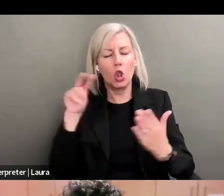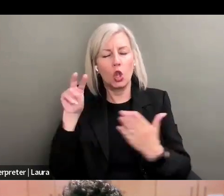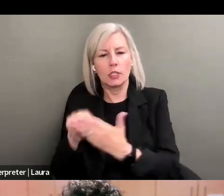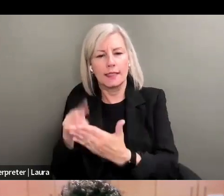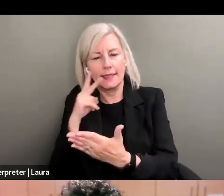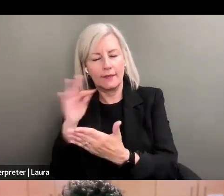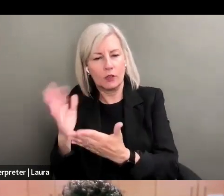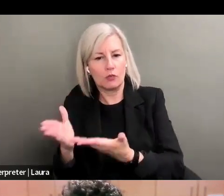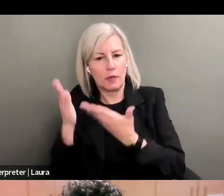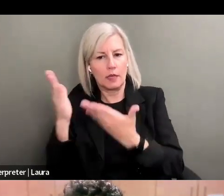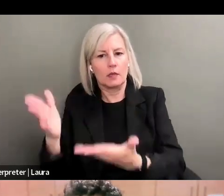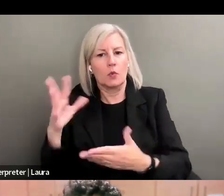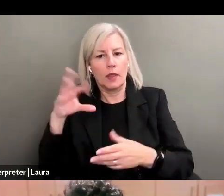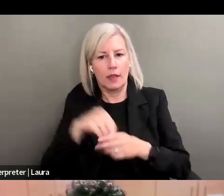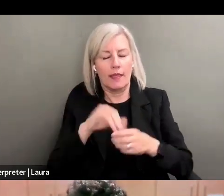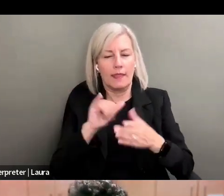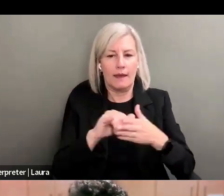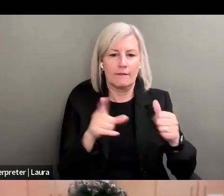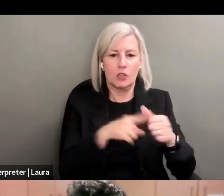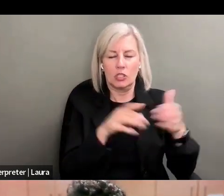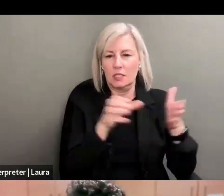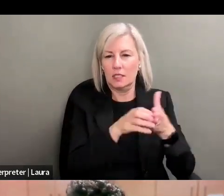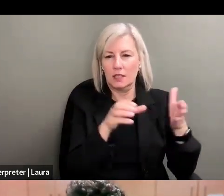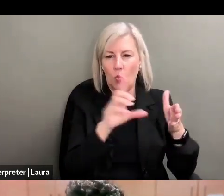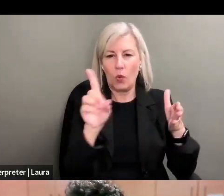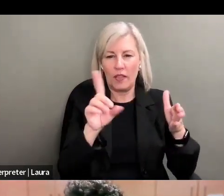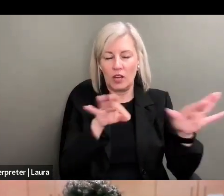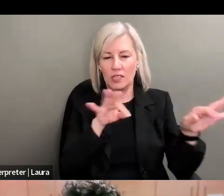beginning of that verbiage where they're explaining the background of it.